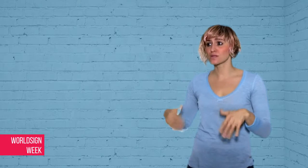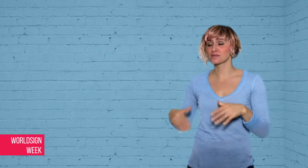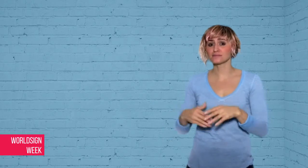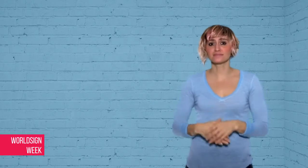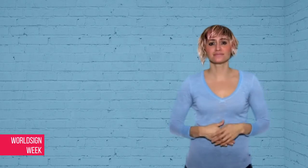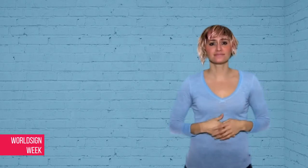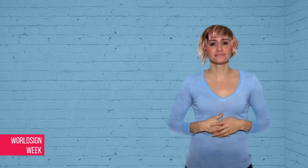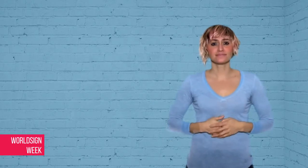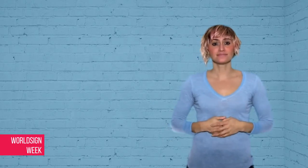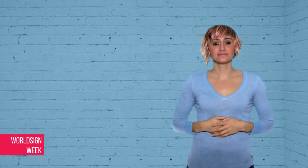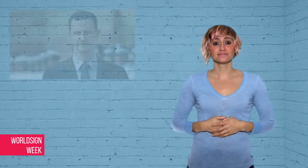refugees.